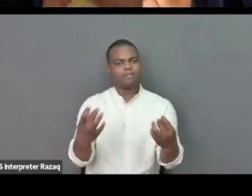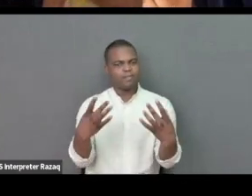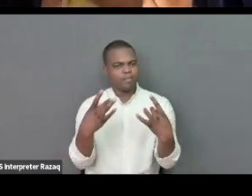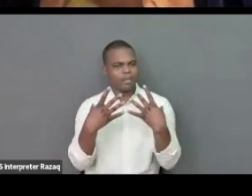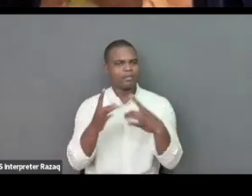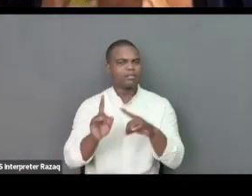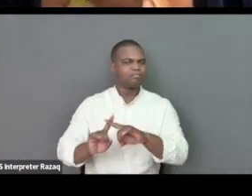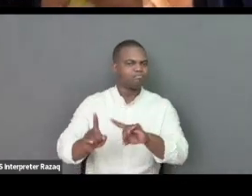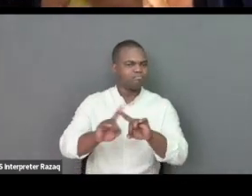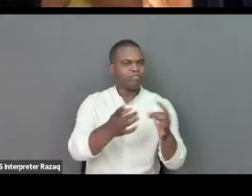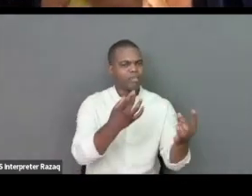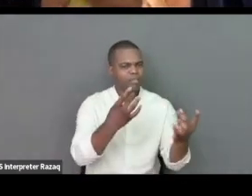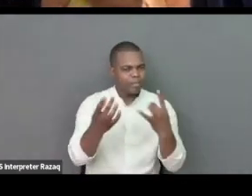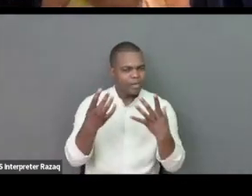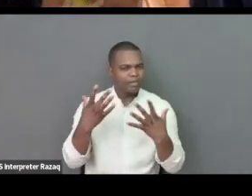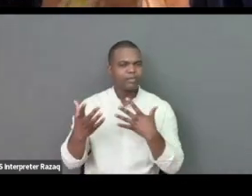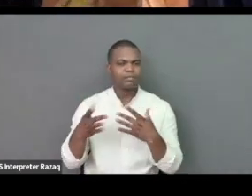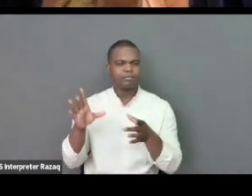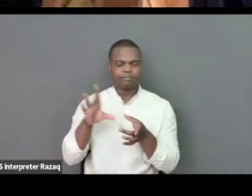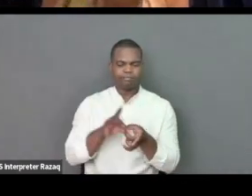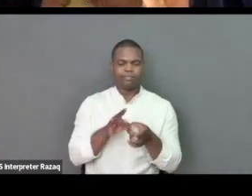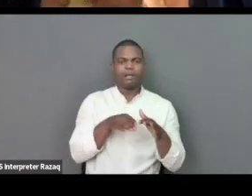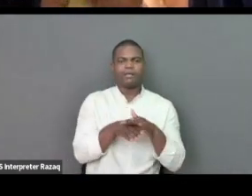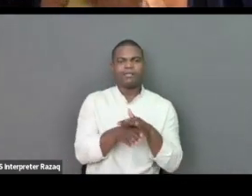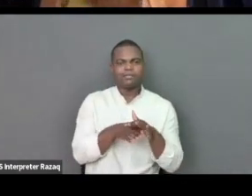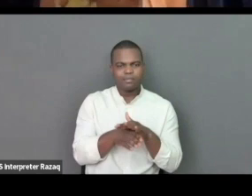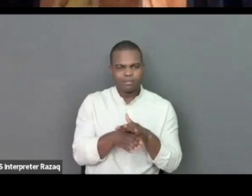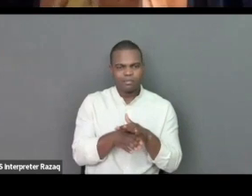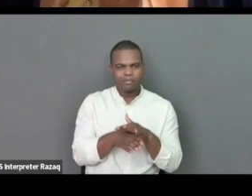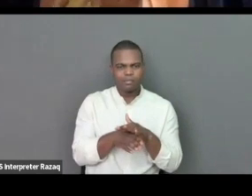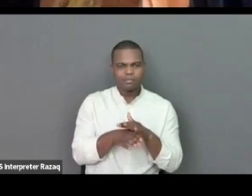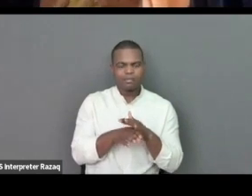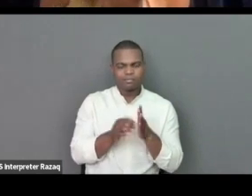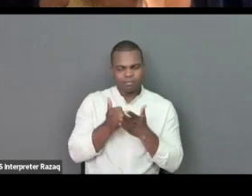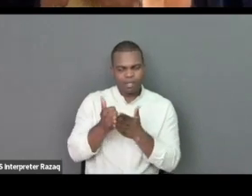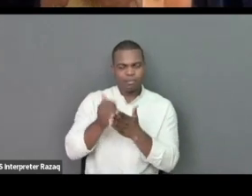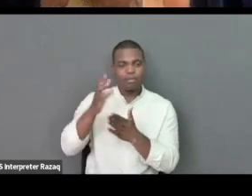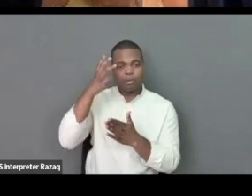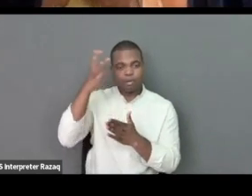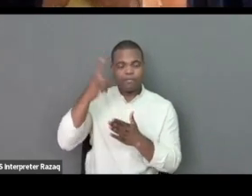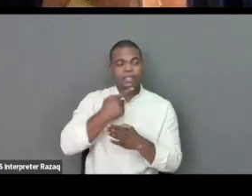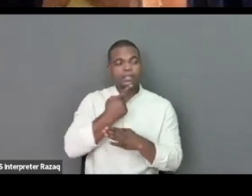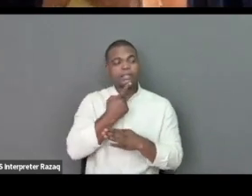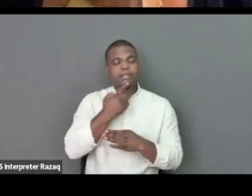So, the actionable feedback is really about providing